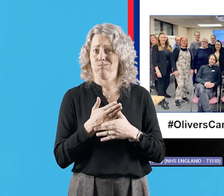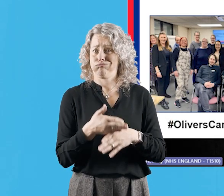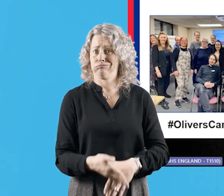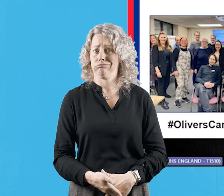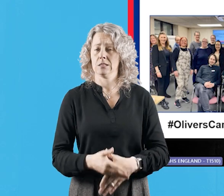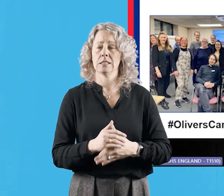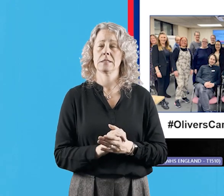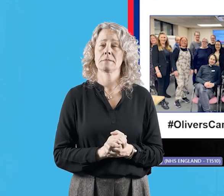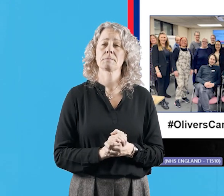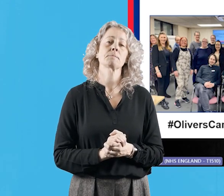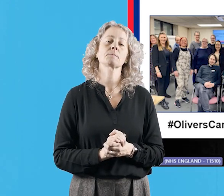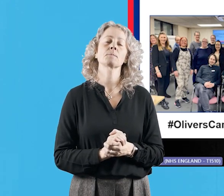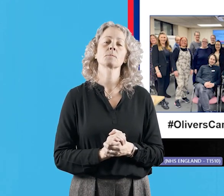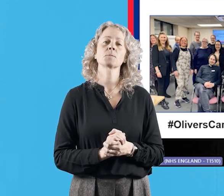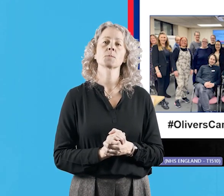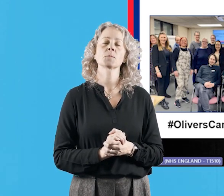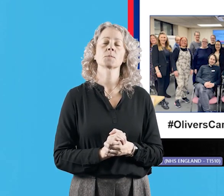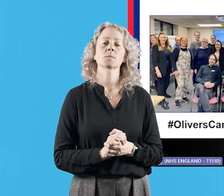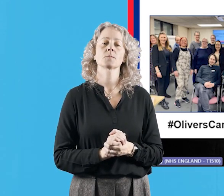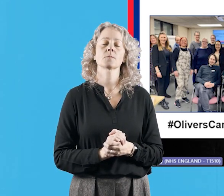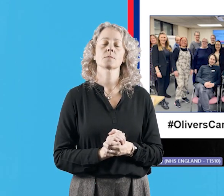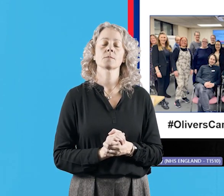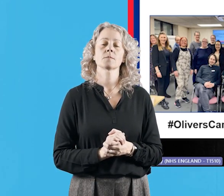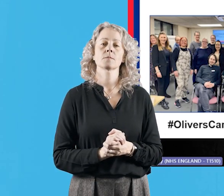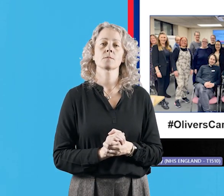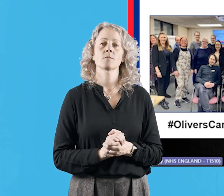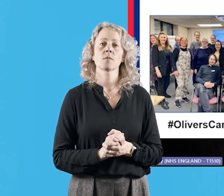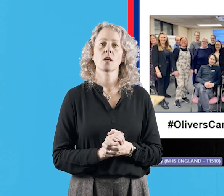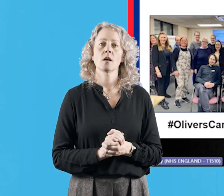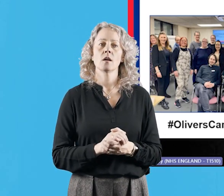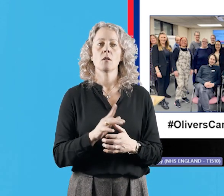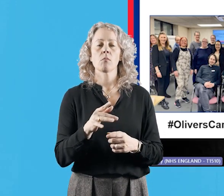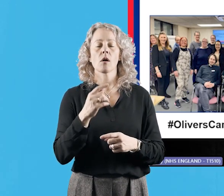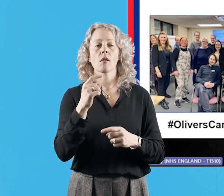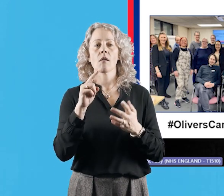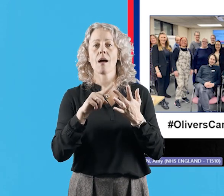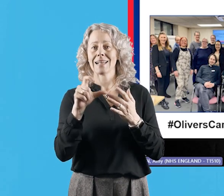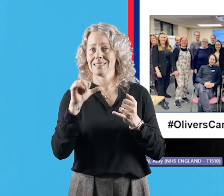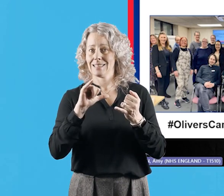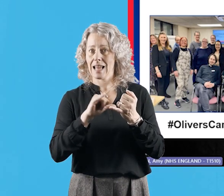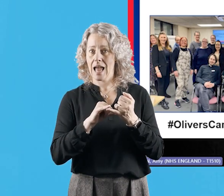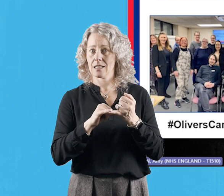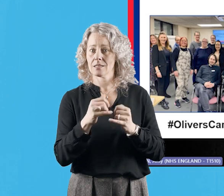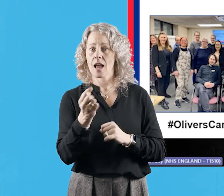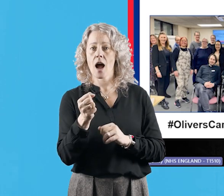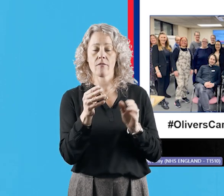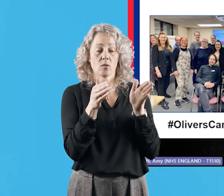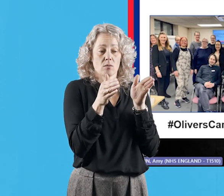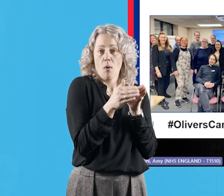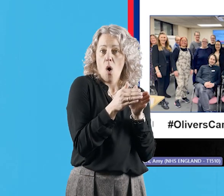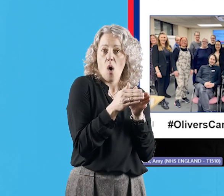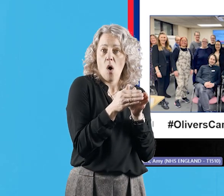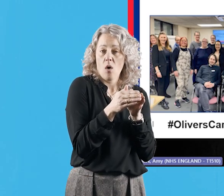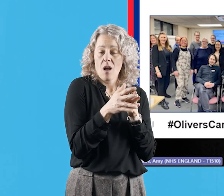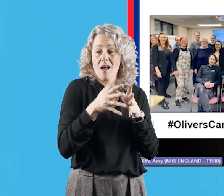do. We're not underestimating that's a really hard thing to do. But if you think about the ICS, We've got some small ones,